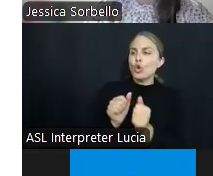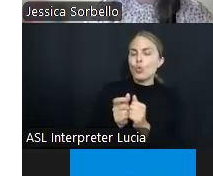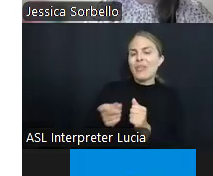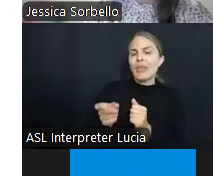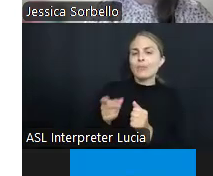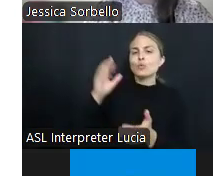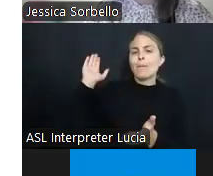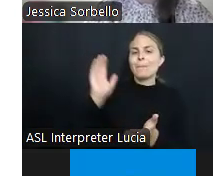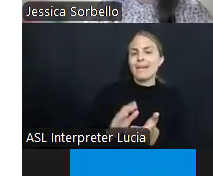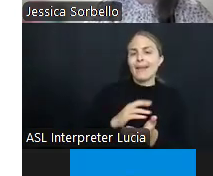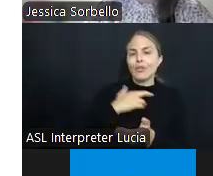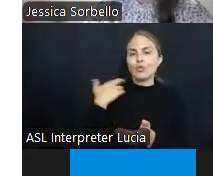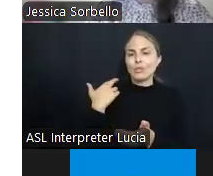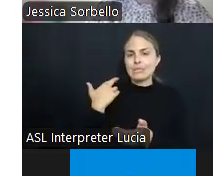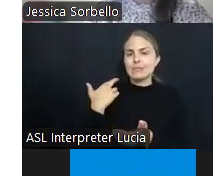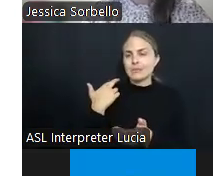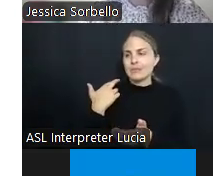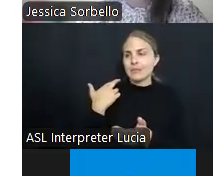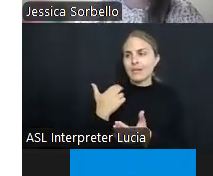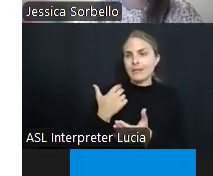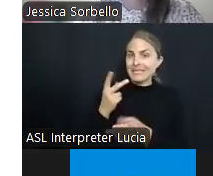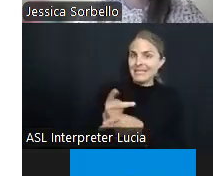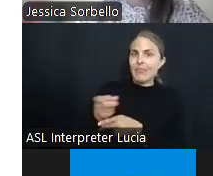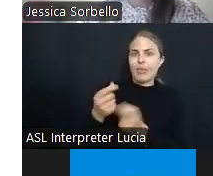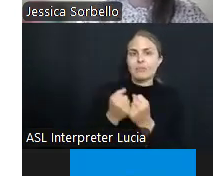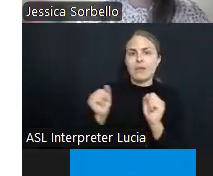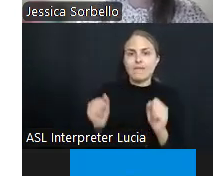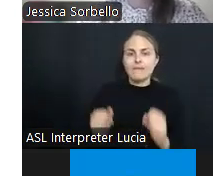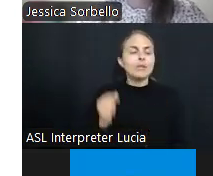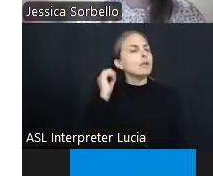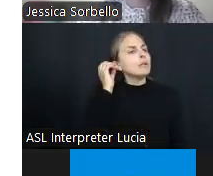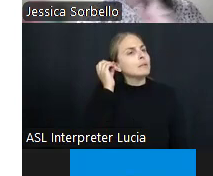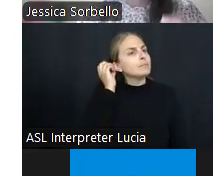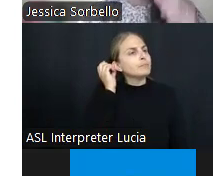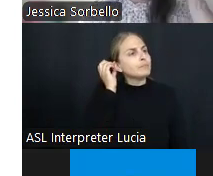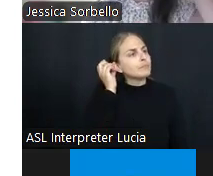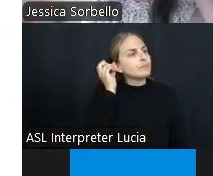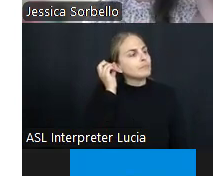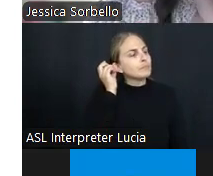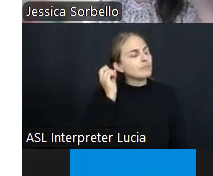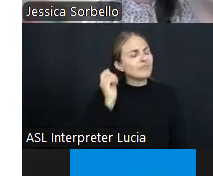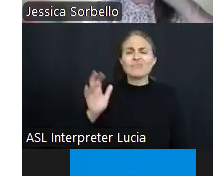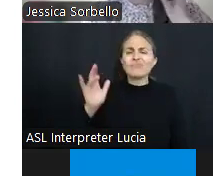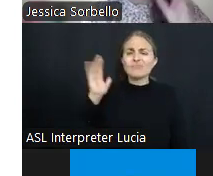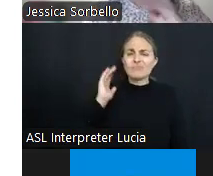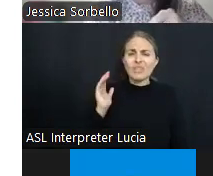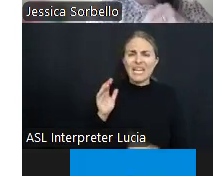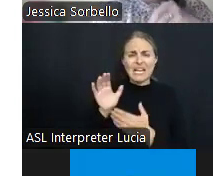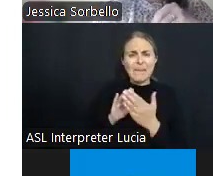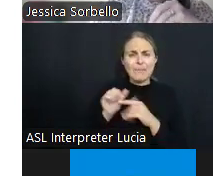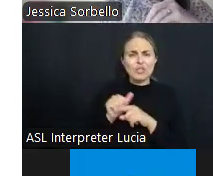I think in one of the earlier in person trainings I had done with this organization, we talked about, you know, a